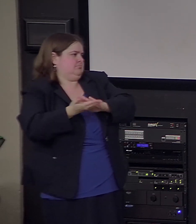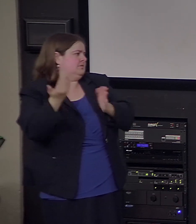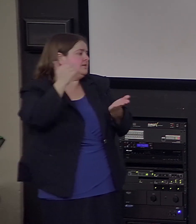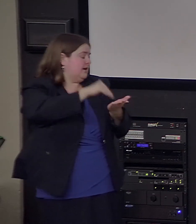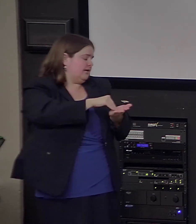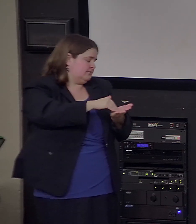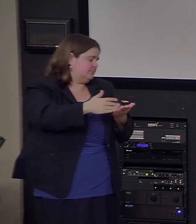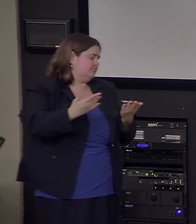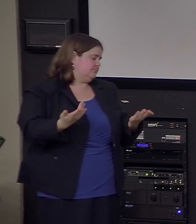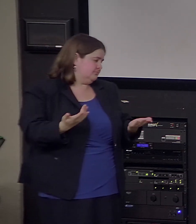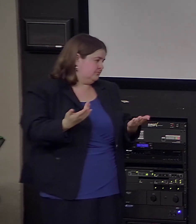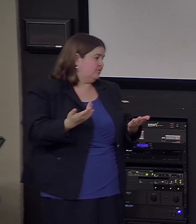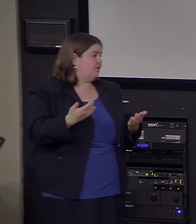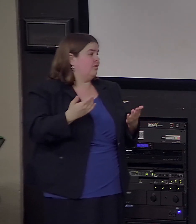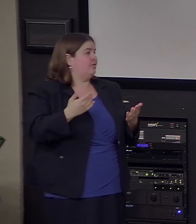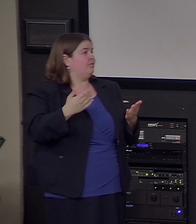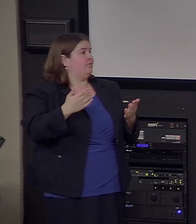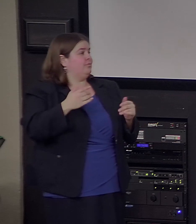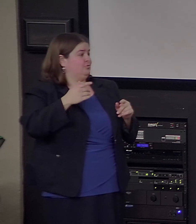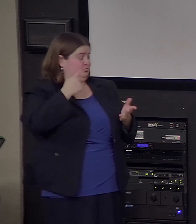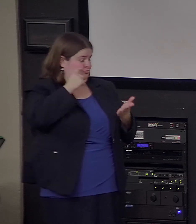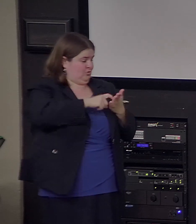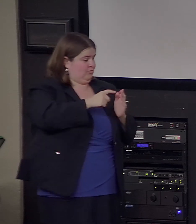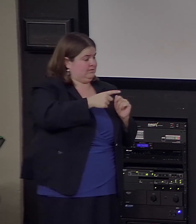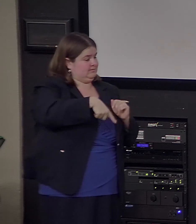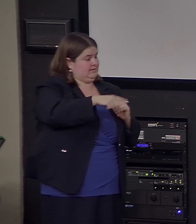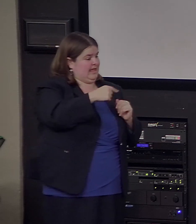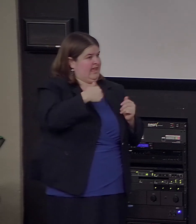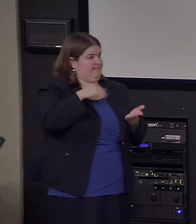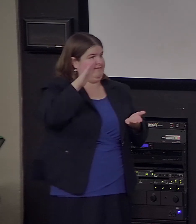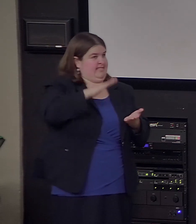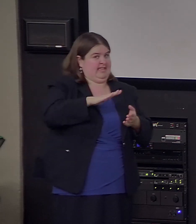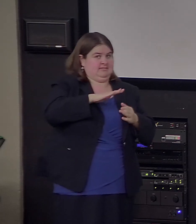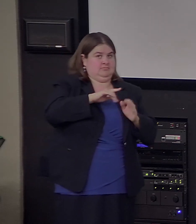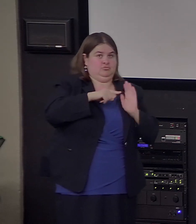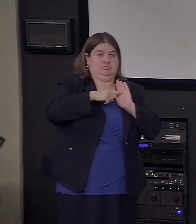And so the dampening down and the hyporesponsiveness could